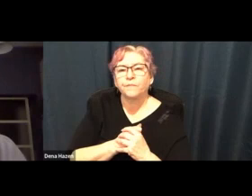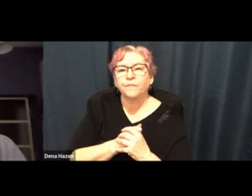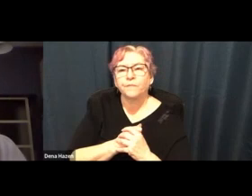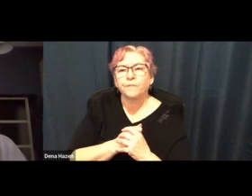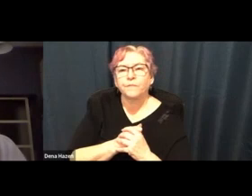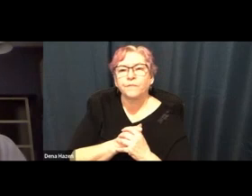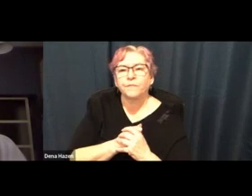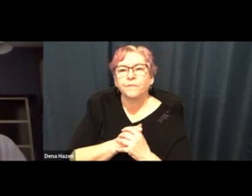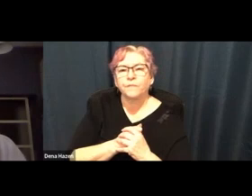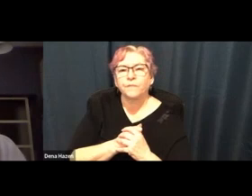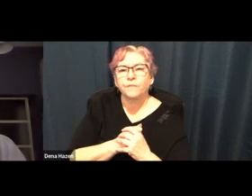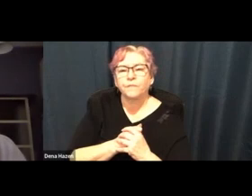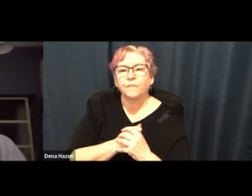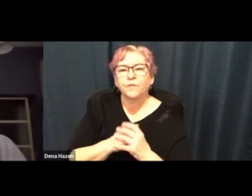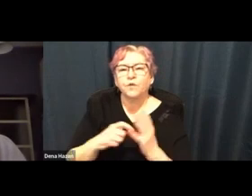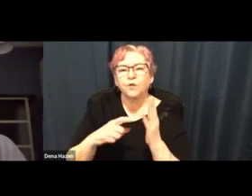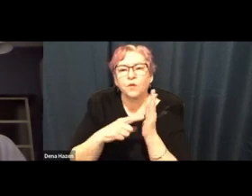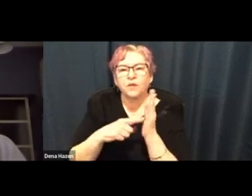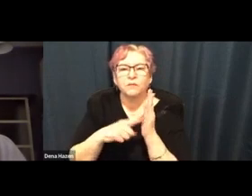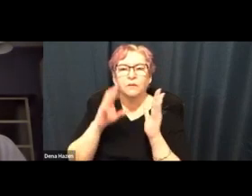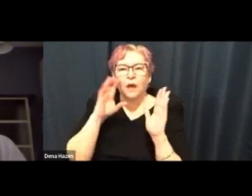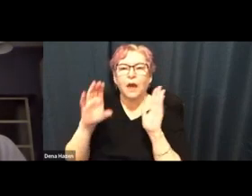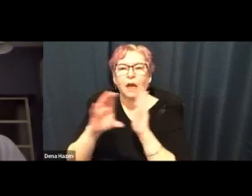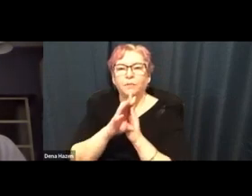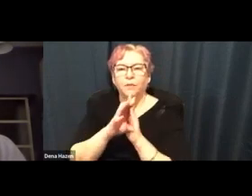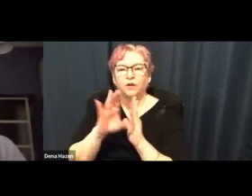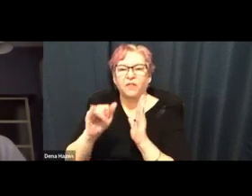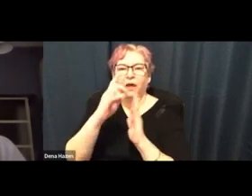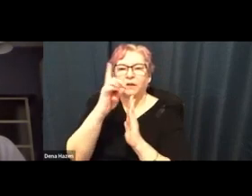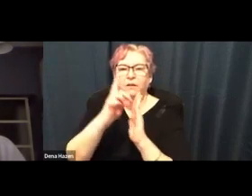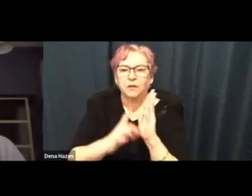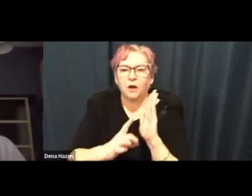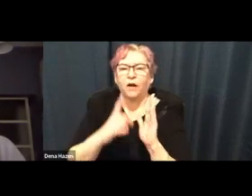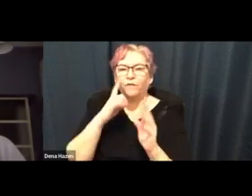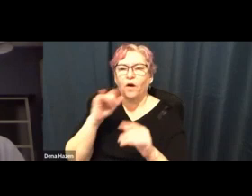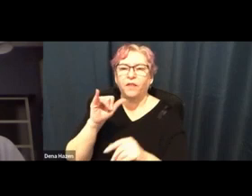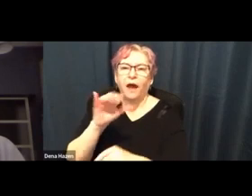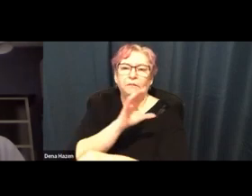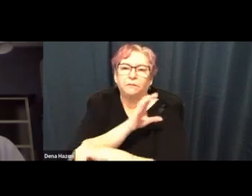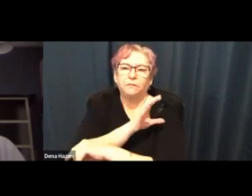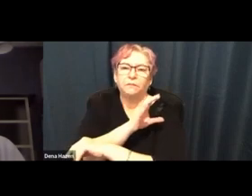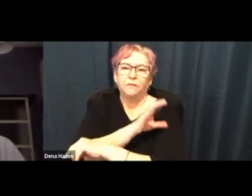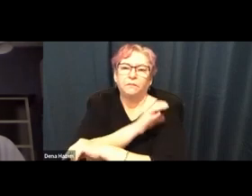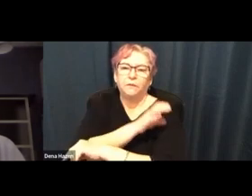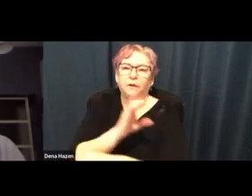So this is an image of the design of the clinical trial.